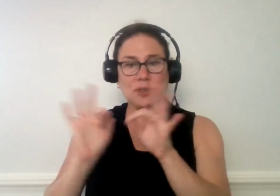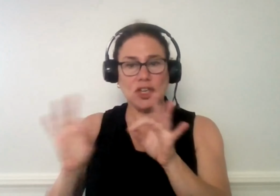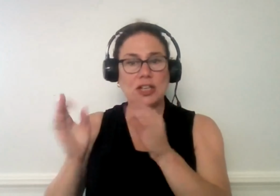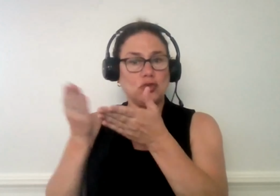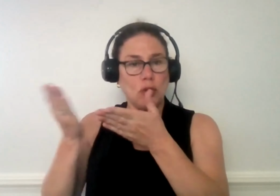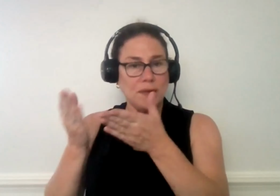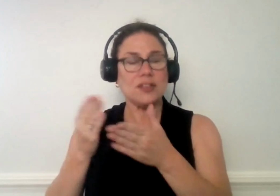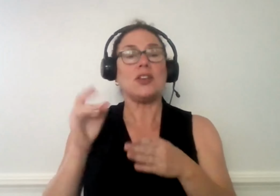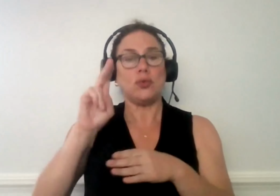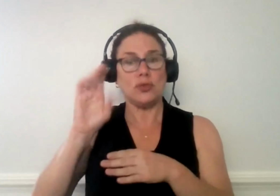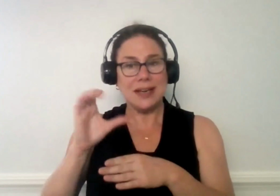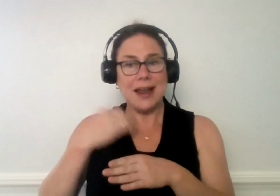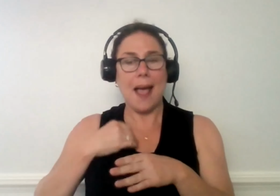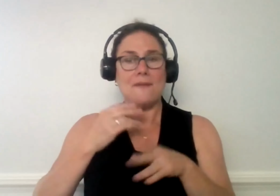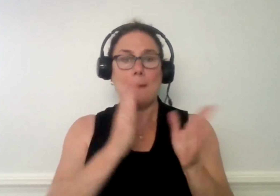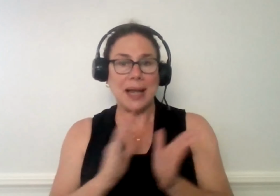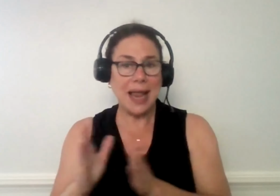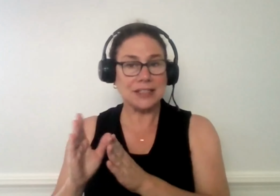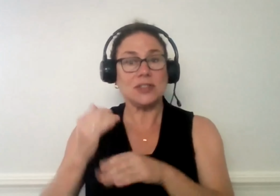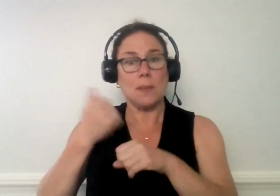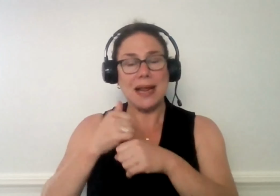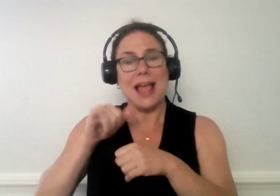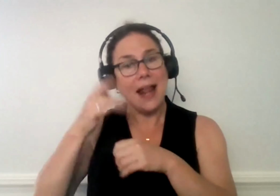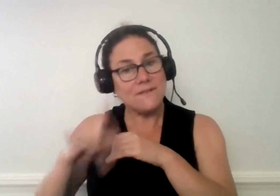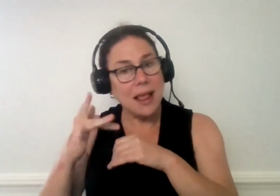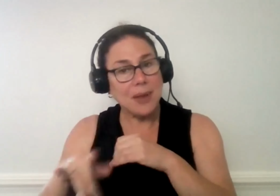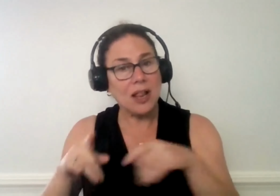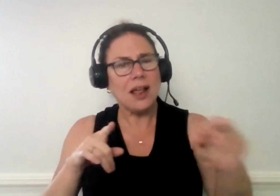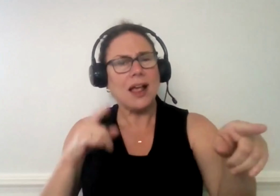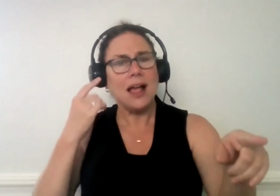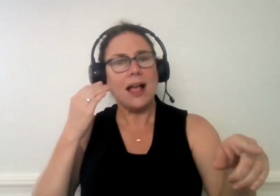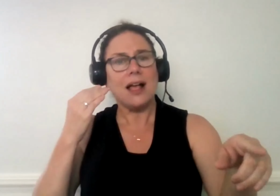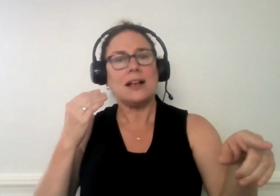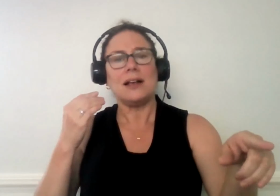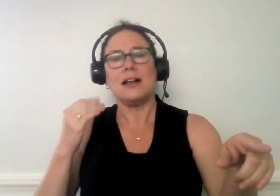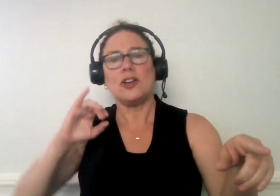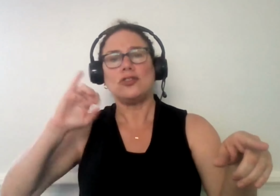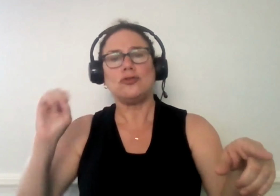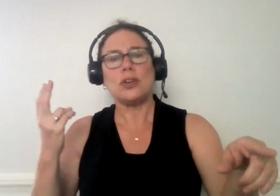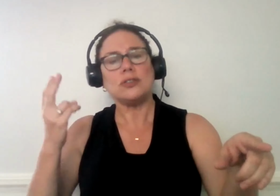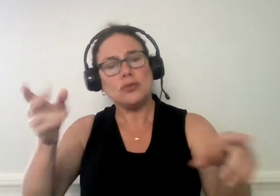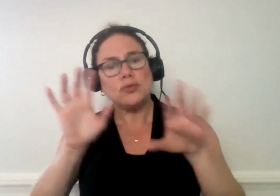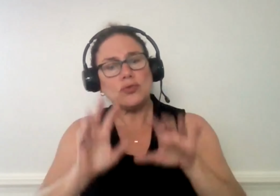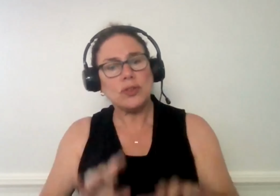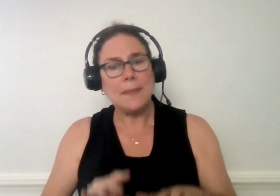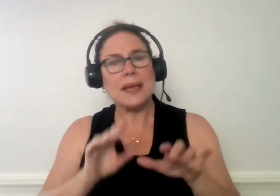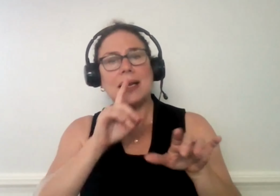I know Joshua, you're typing an answer, but would you like to give it verbally as well?